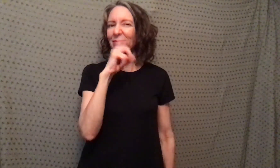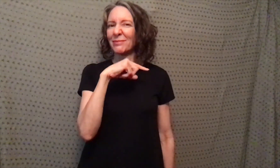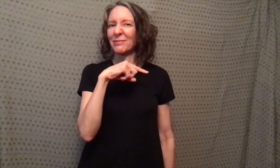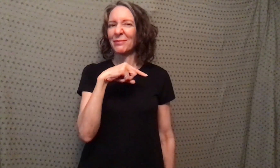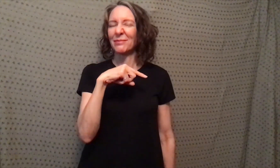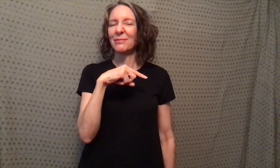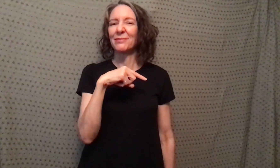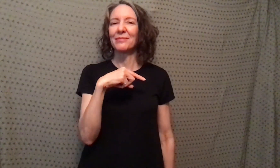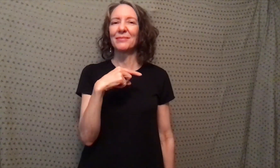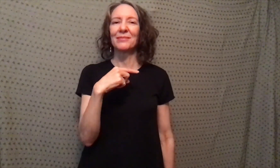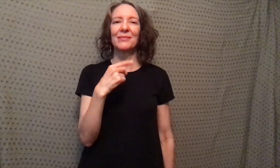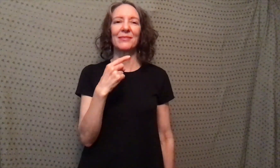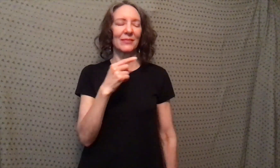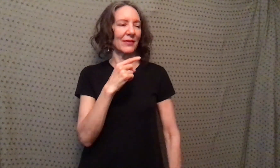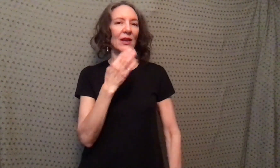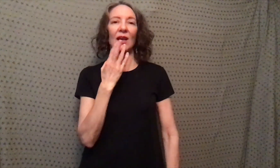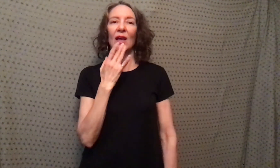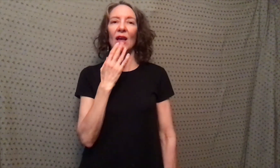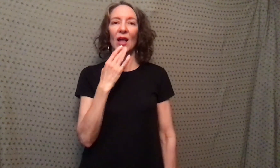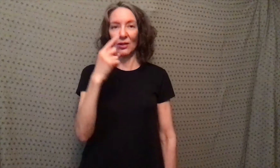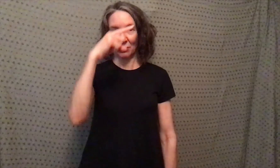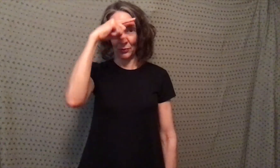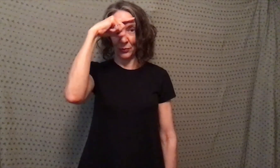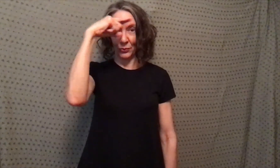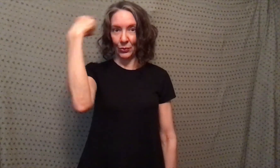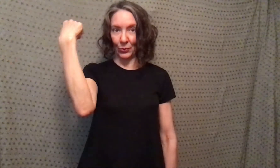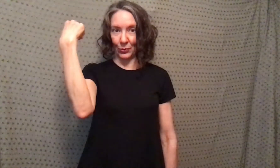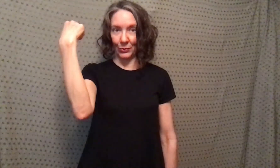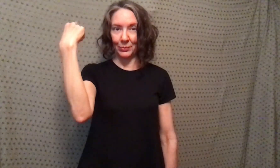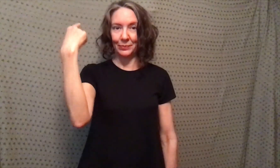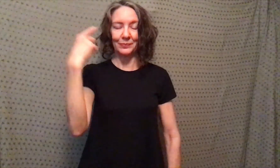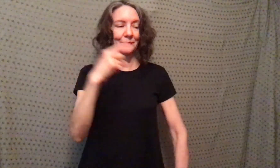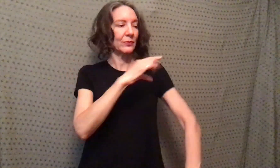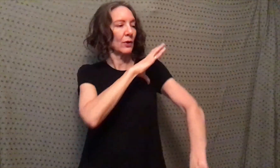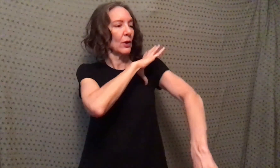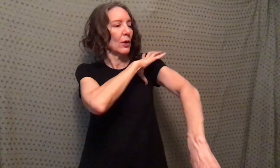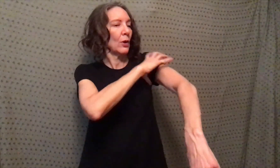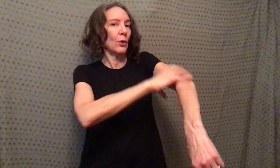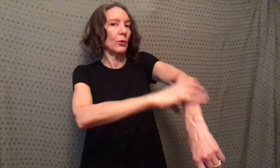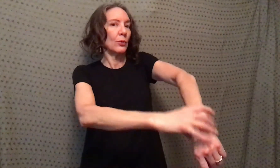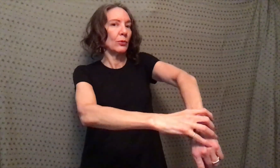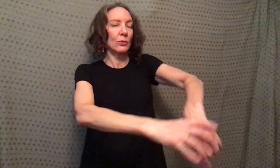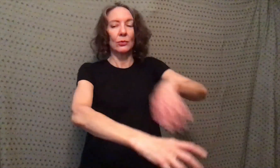but it's fake, it's black,